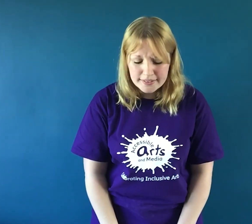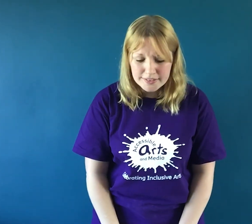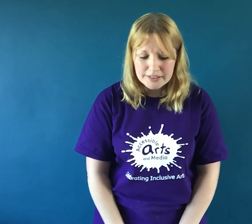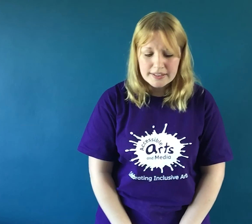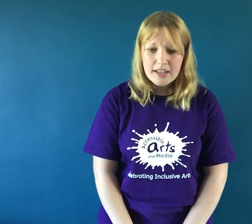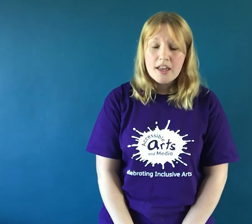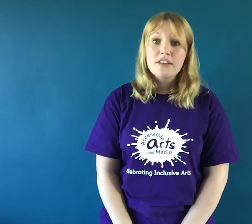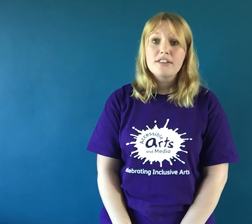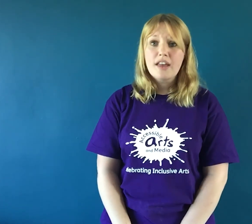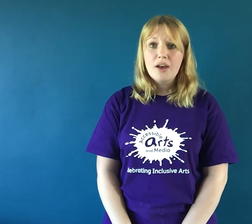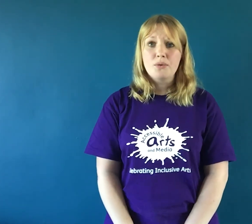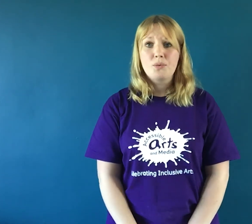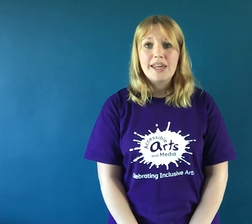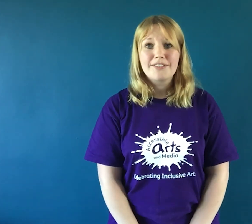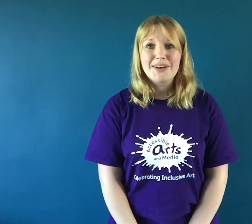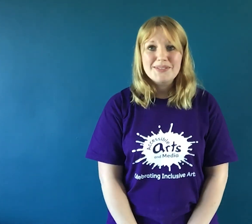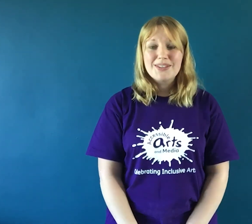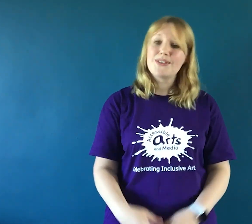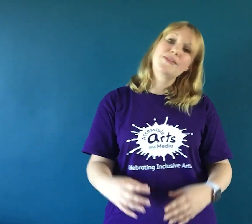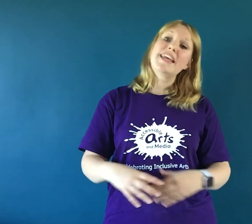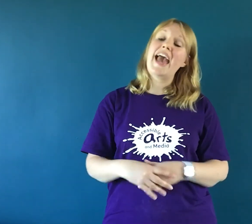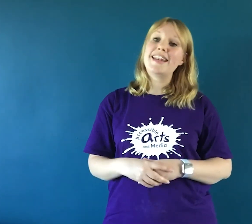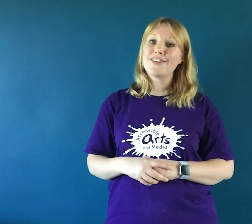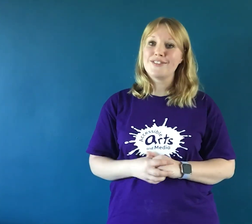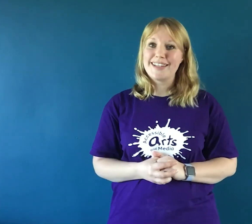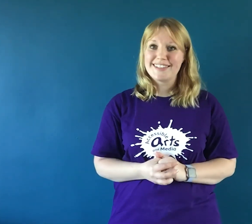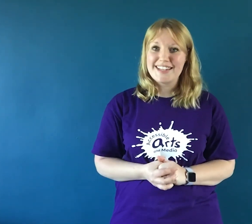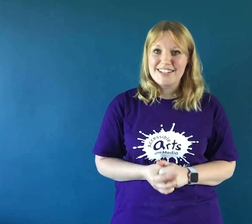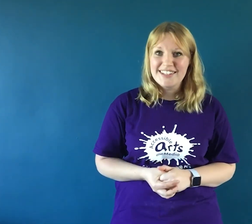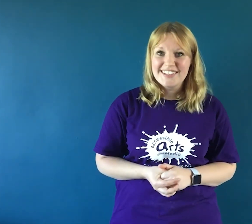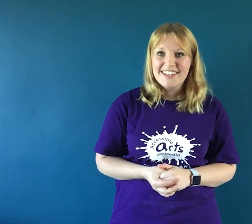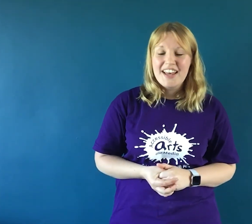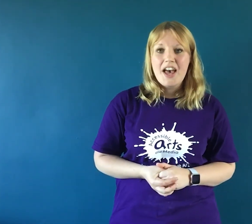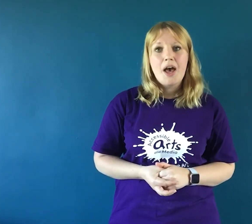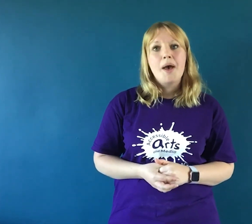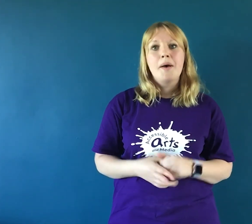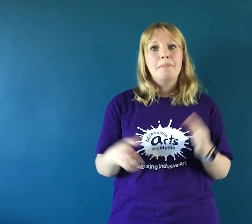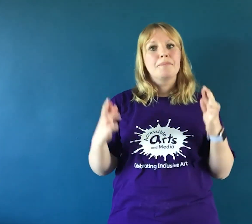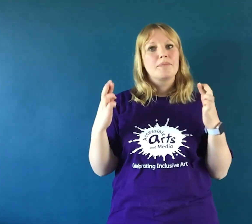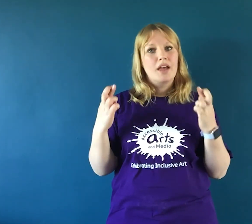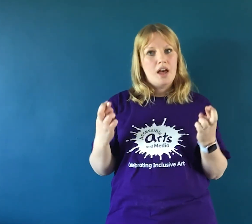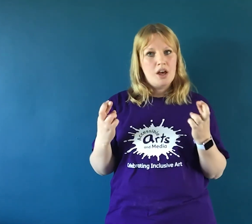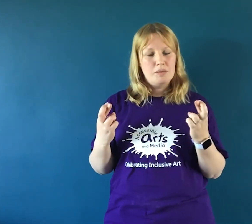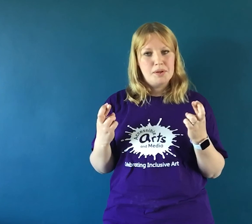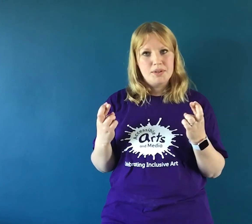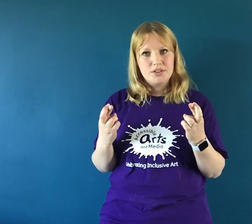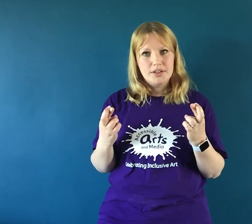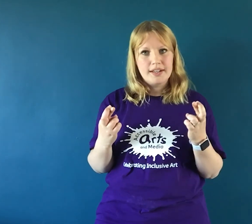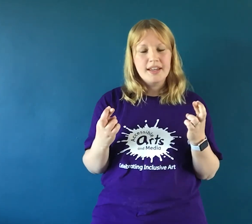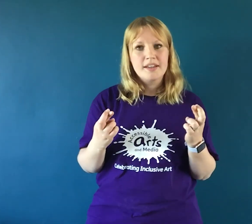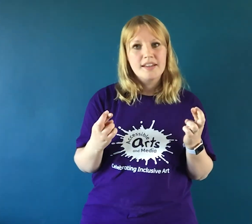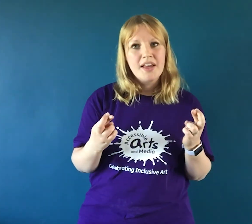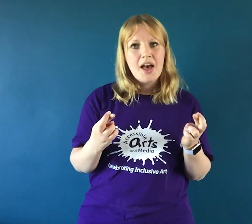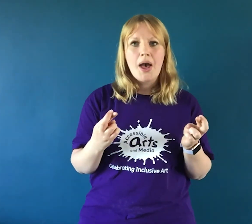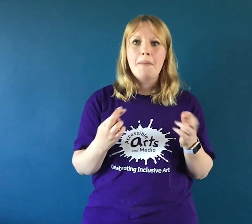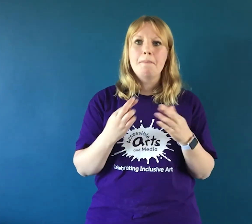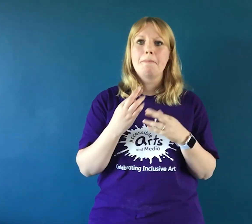well done. So, we have come to the end of our session. I hope you enjoyed it.